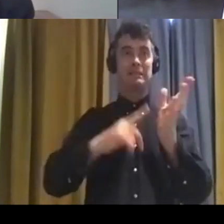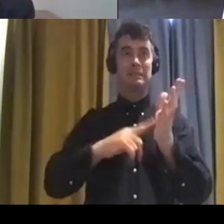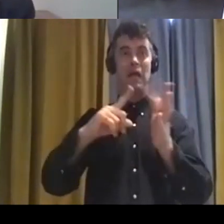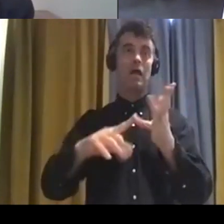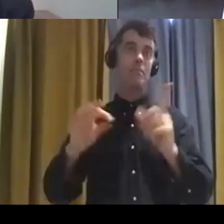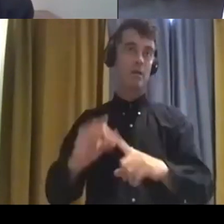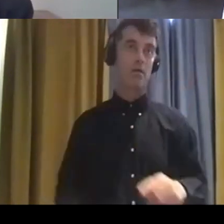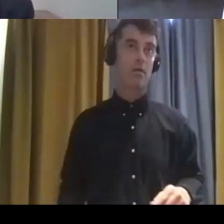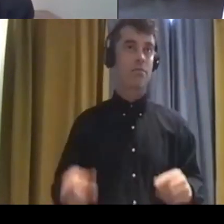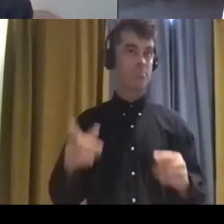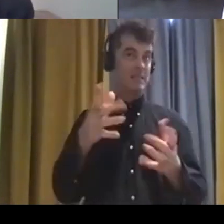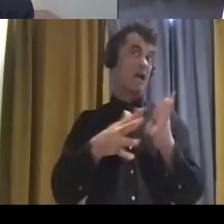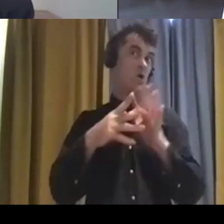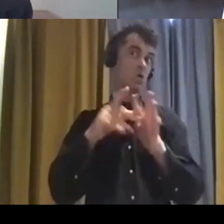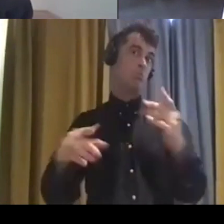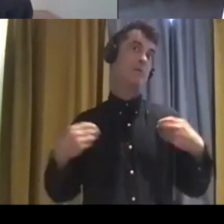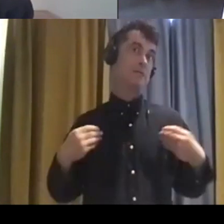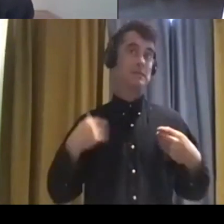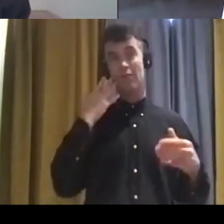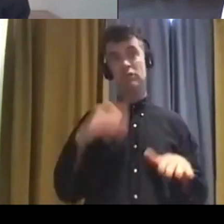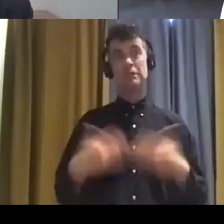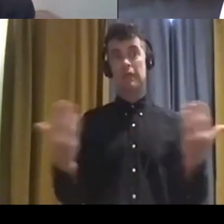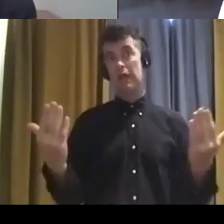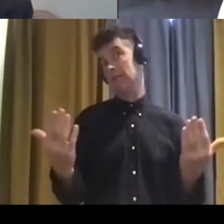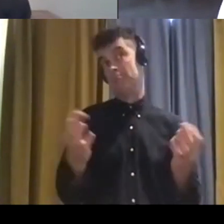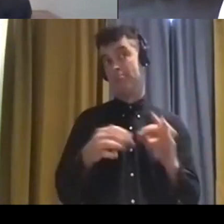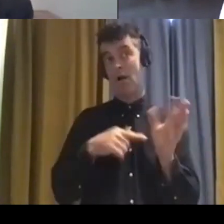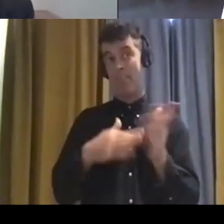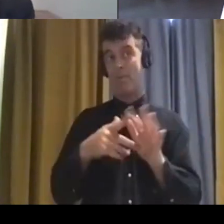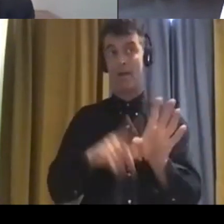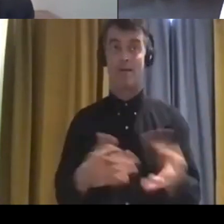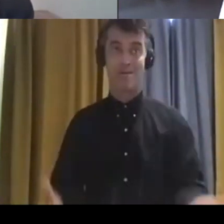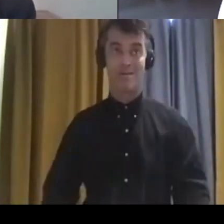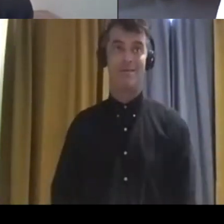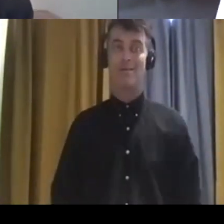that's the way you do business every day with every other product with every other market.